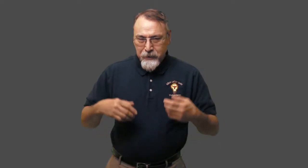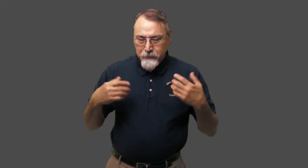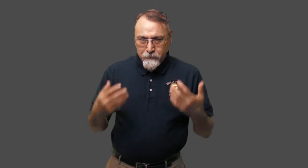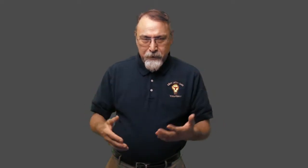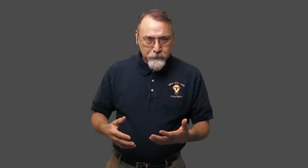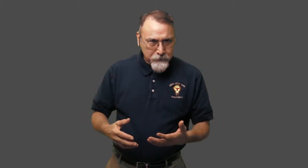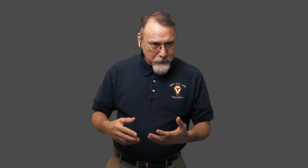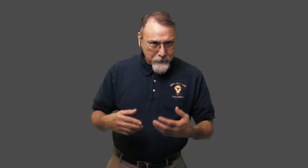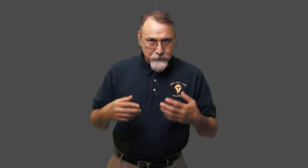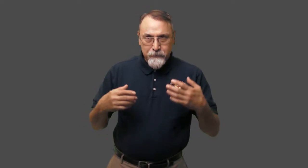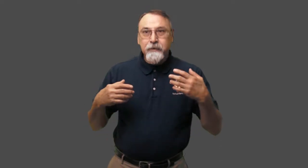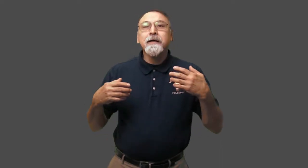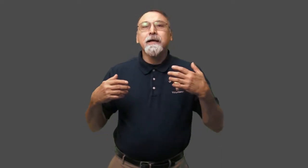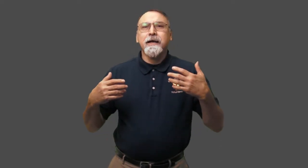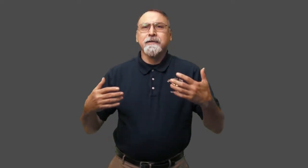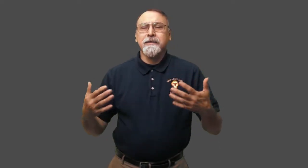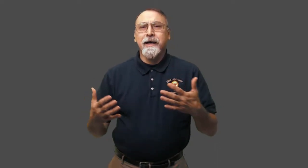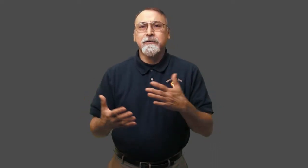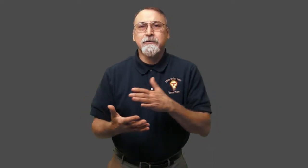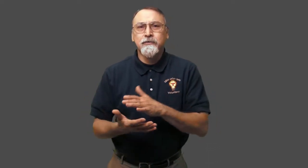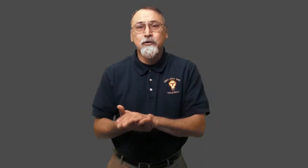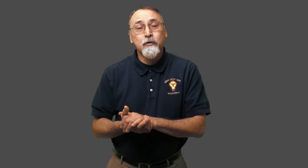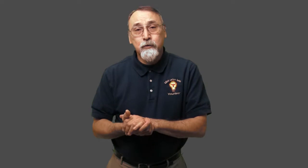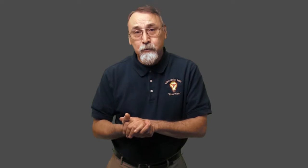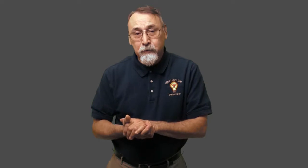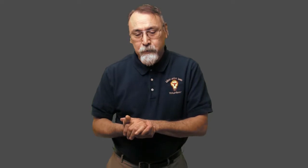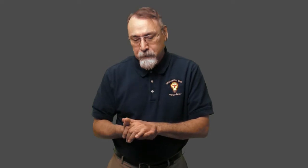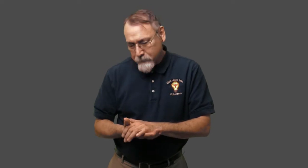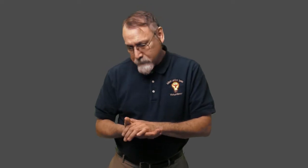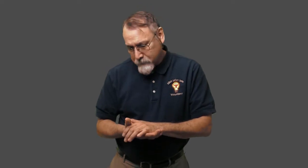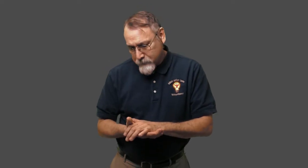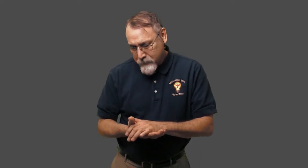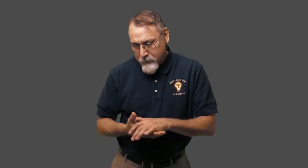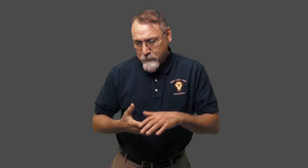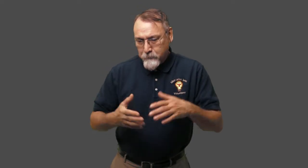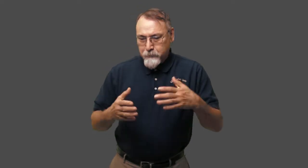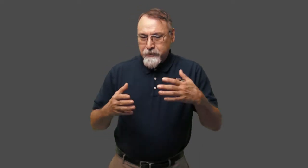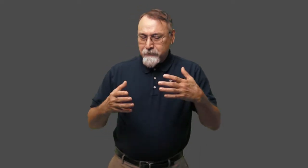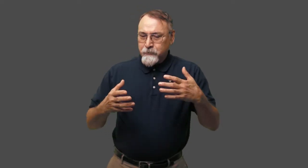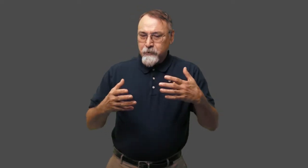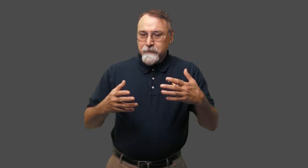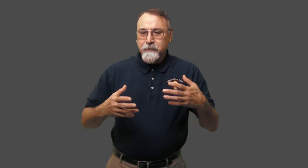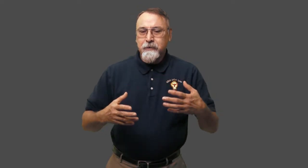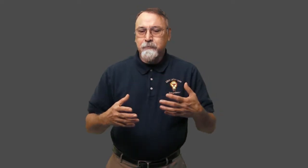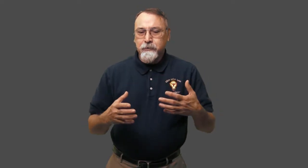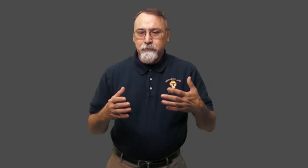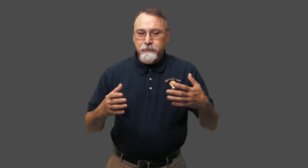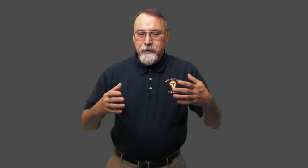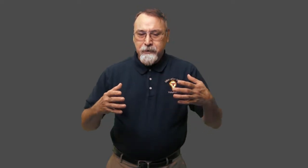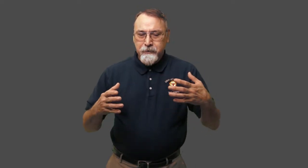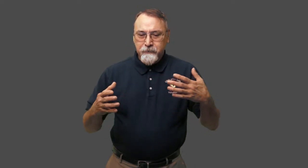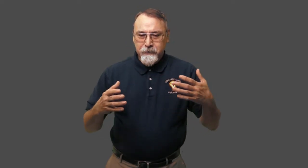a lot of grammar checker and its a nice tool to work with. But SQL Developer is multi tasking